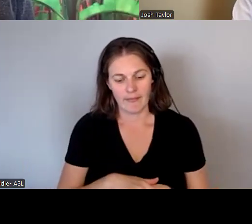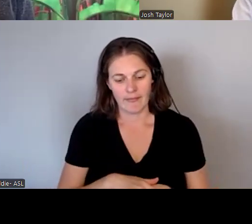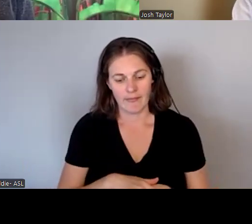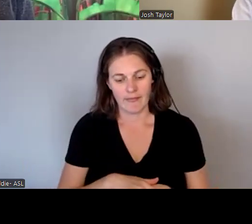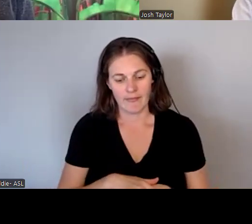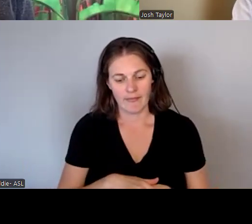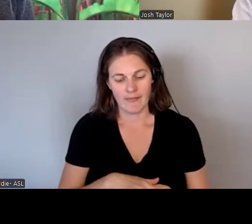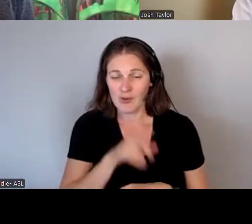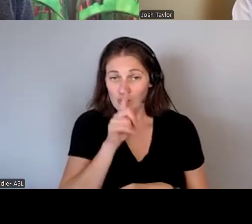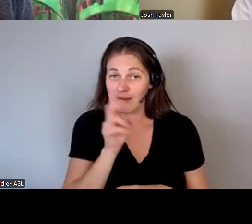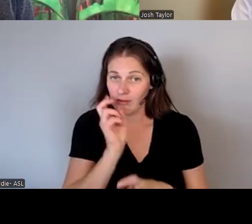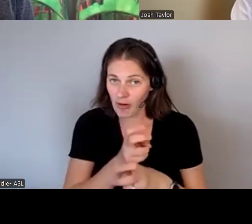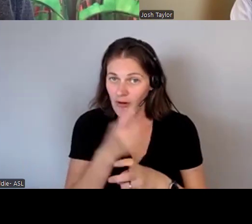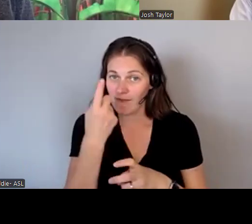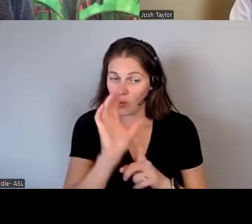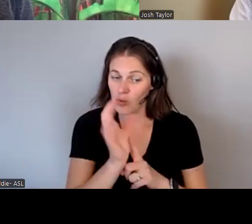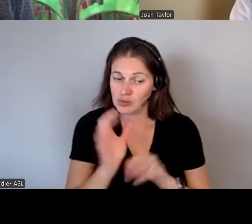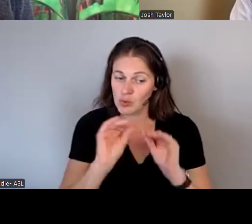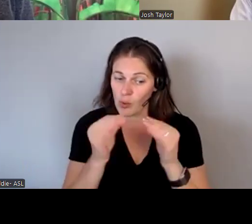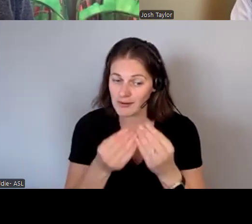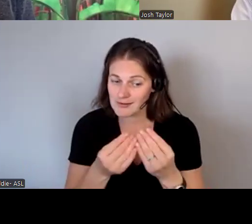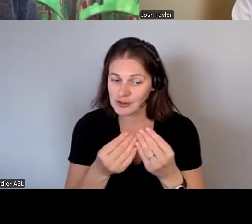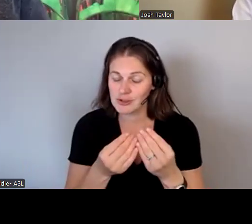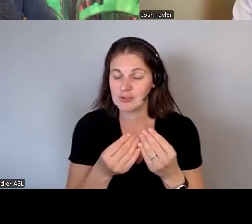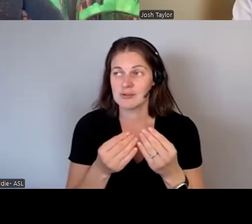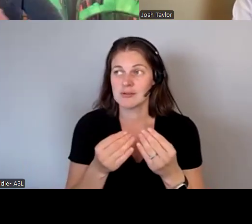it's hard for cultural organizations to reorganize